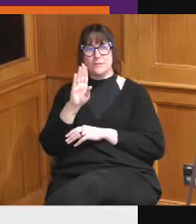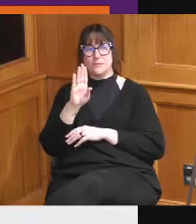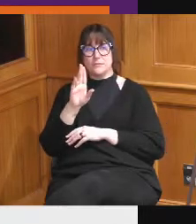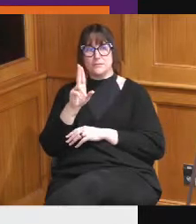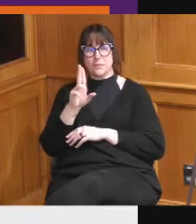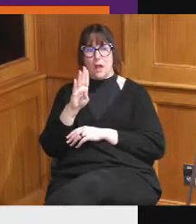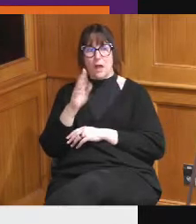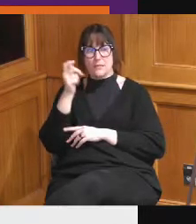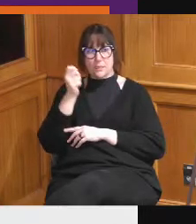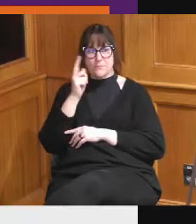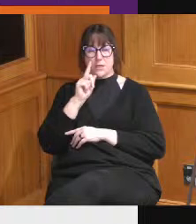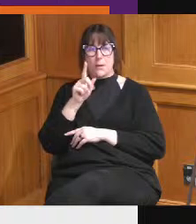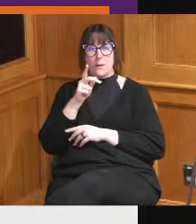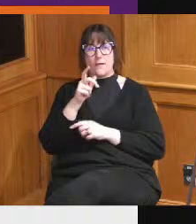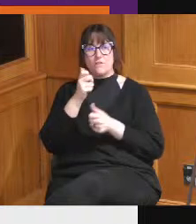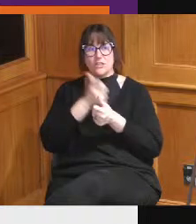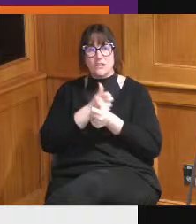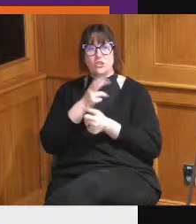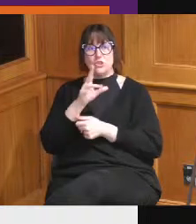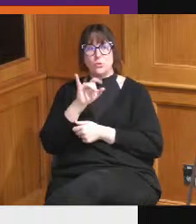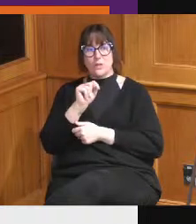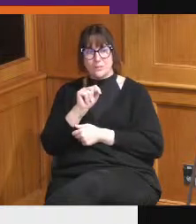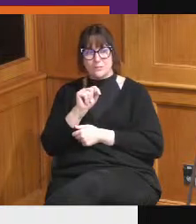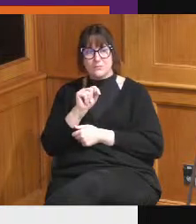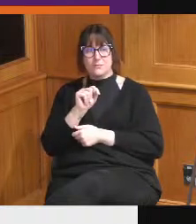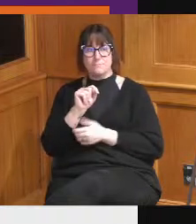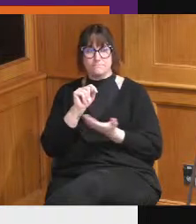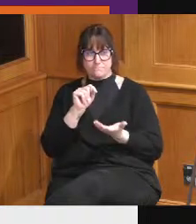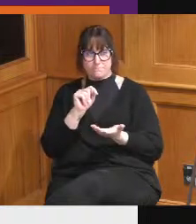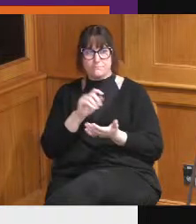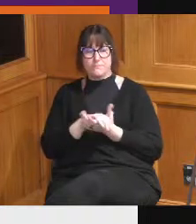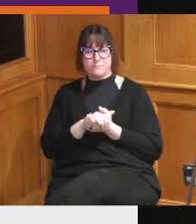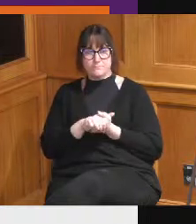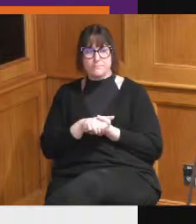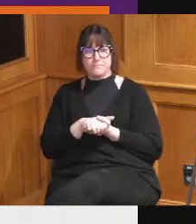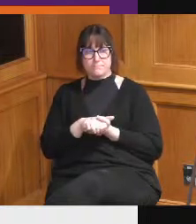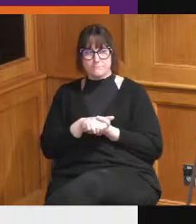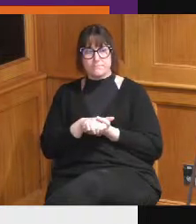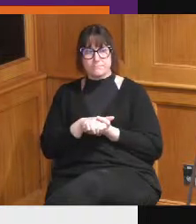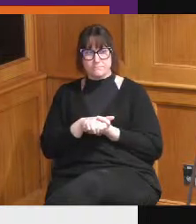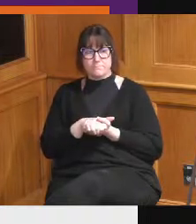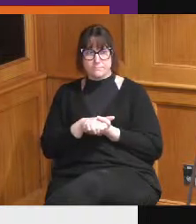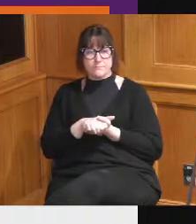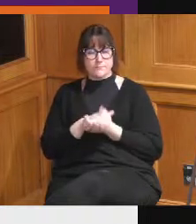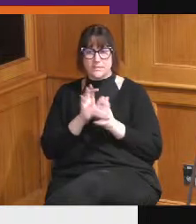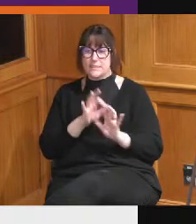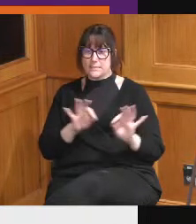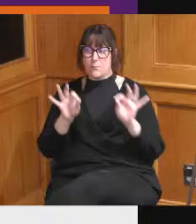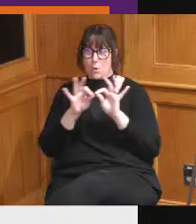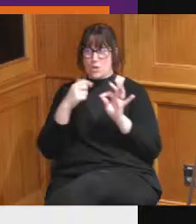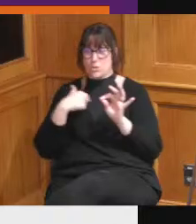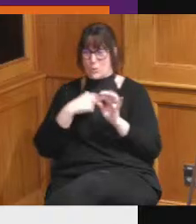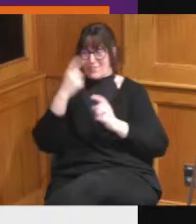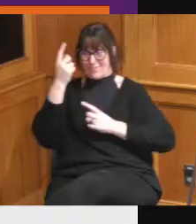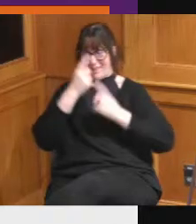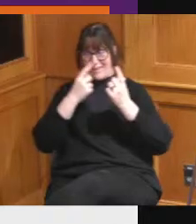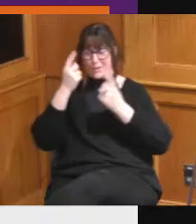as a source and the city trust fund as a source it's it's important as we think about the global